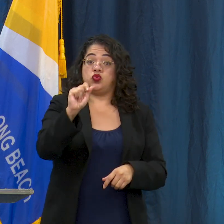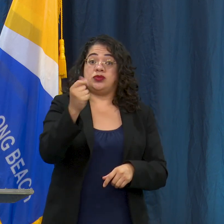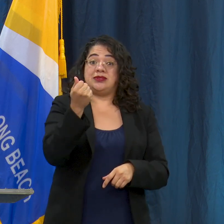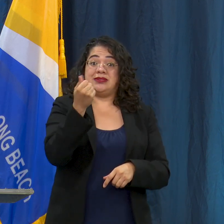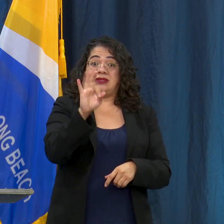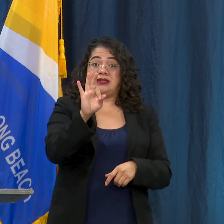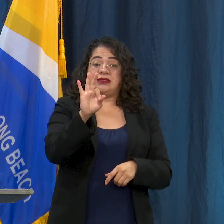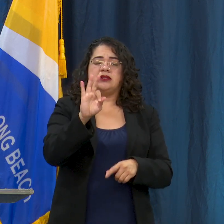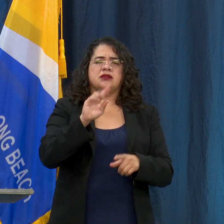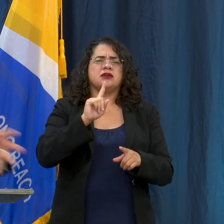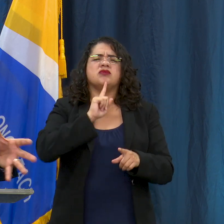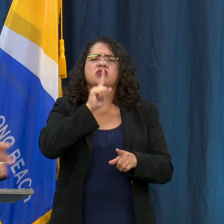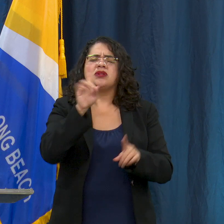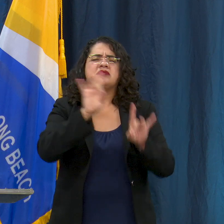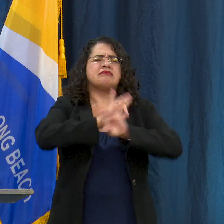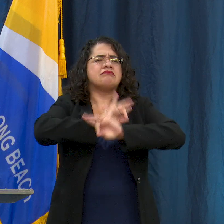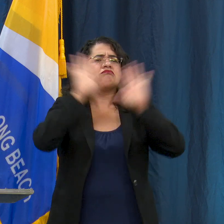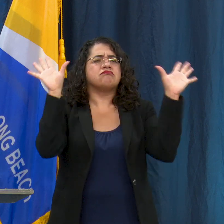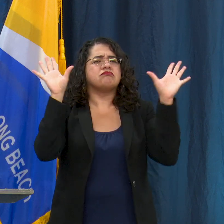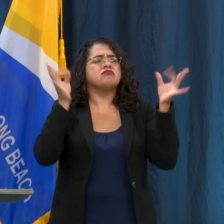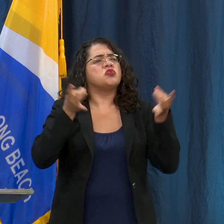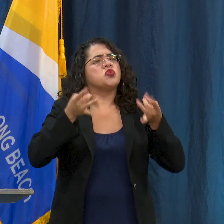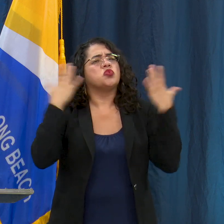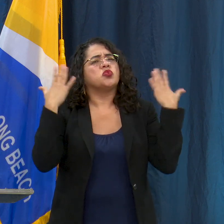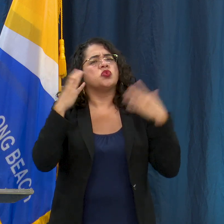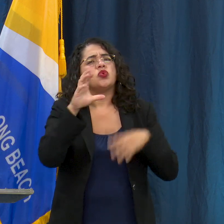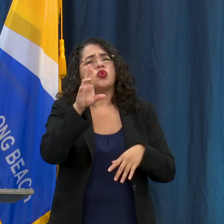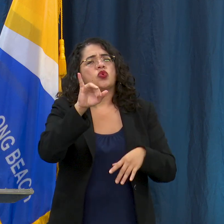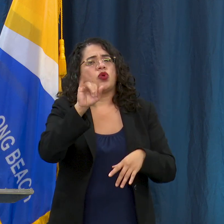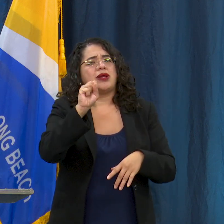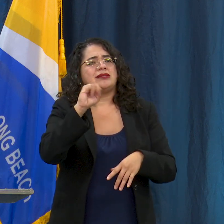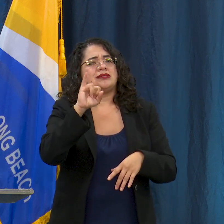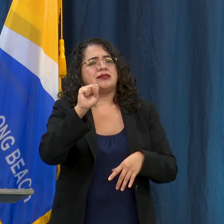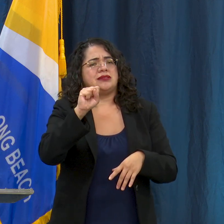crisis and a few months ago we remember that we began hearing about COVID in the